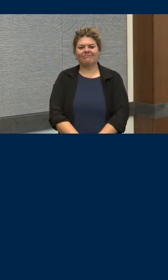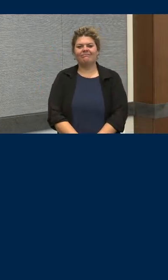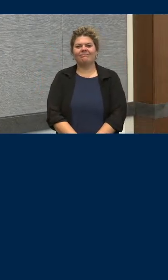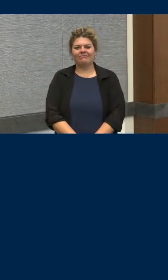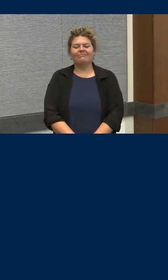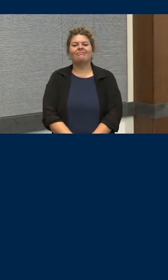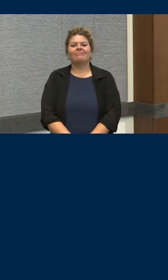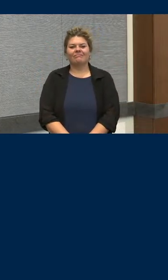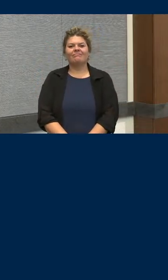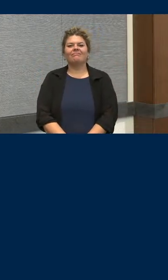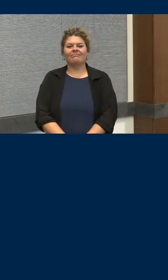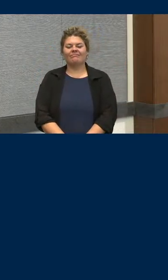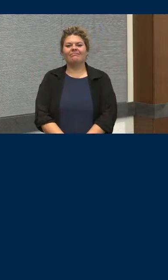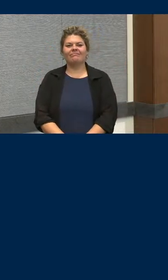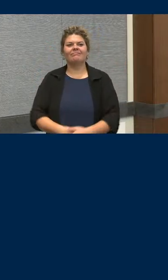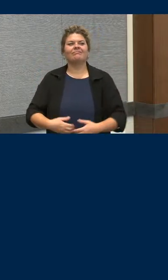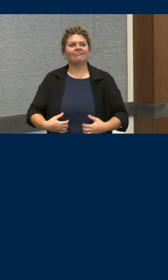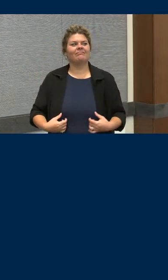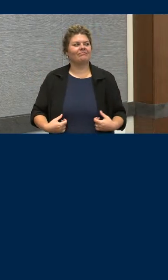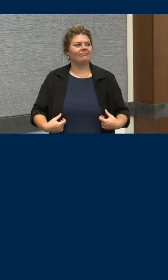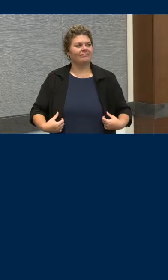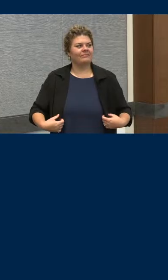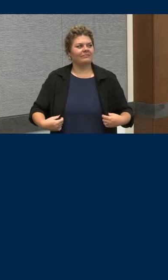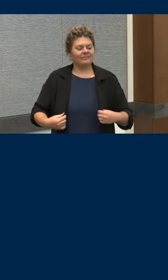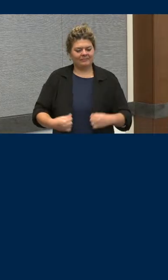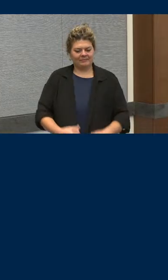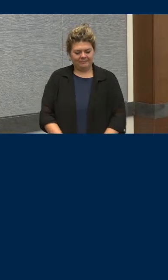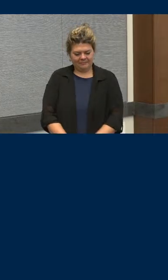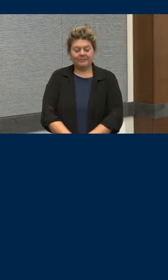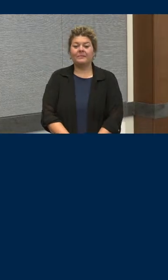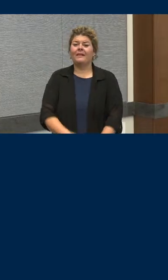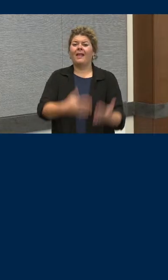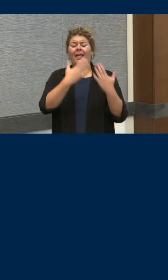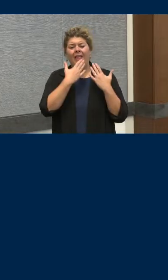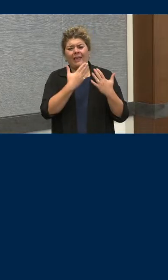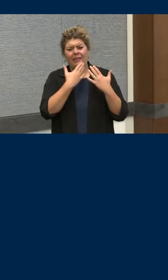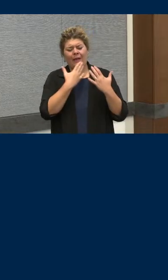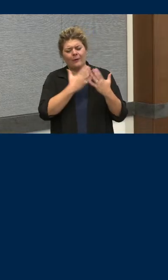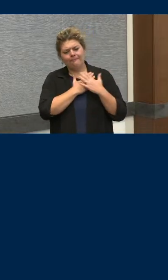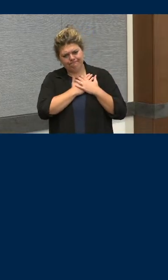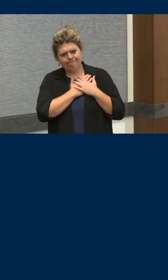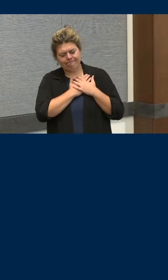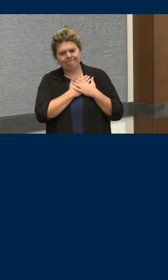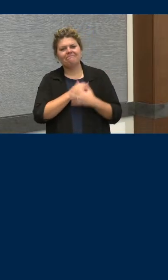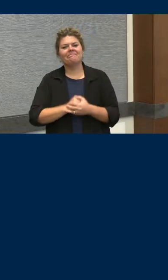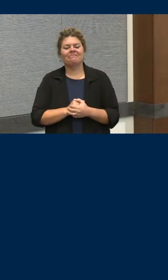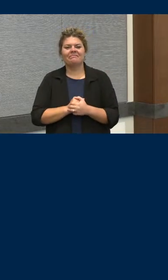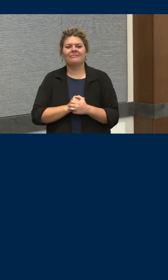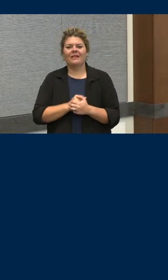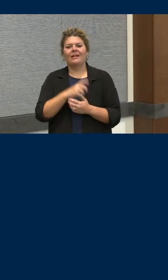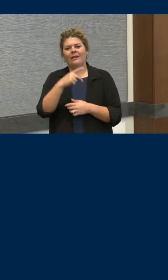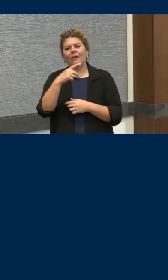DEBORAH DASH MOORE: